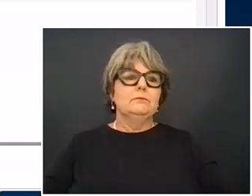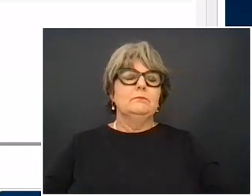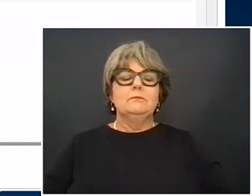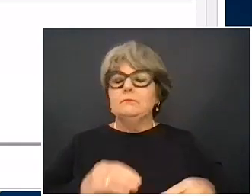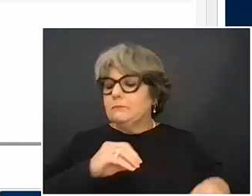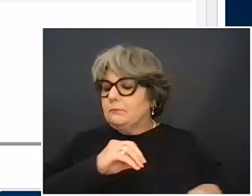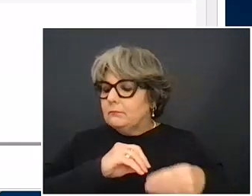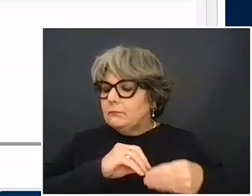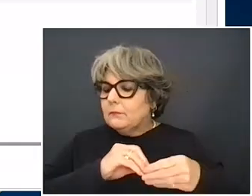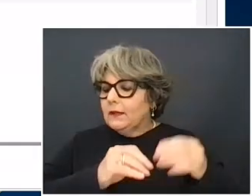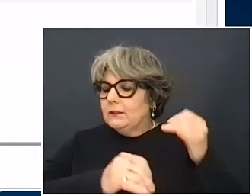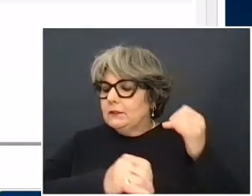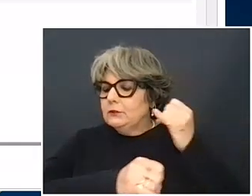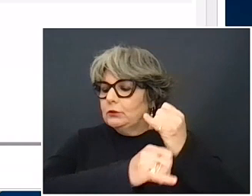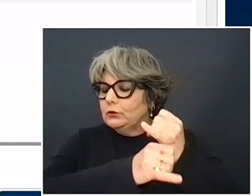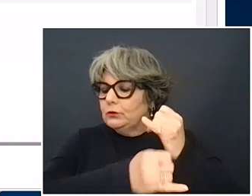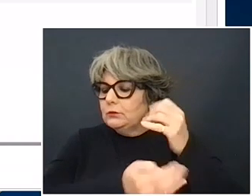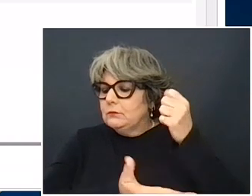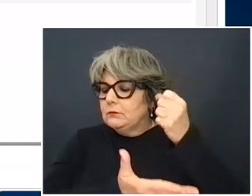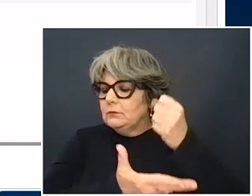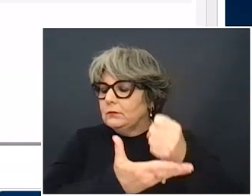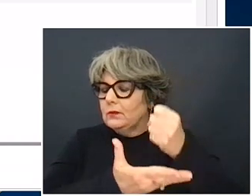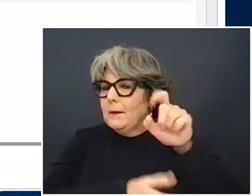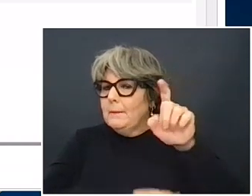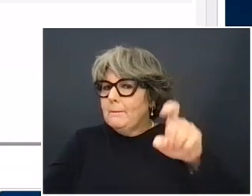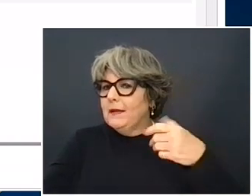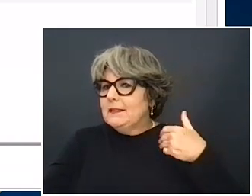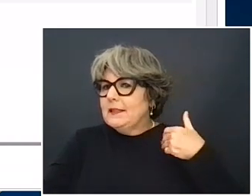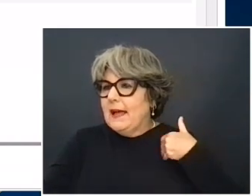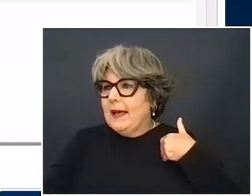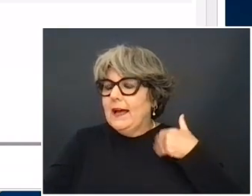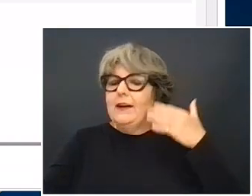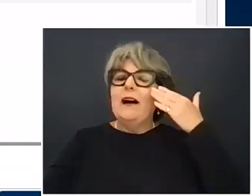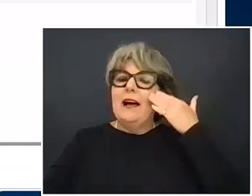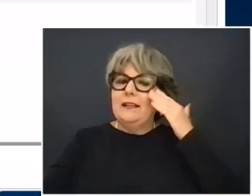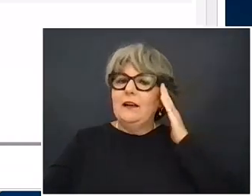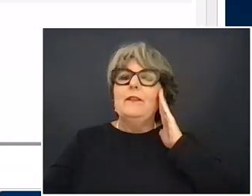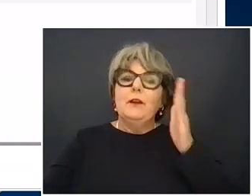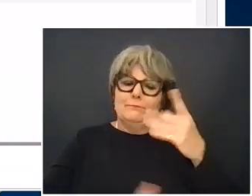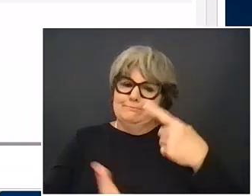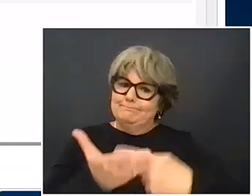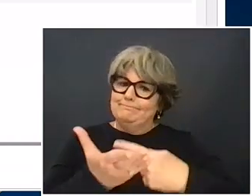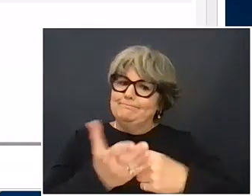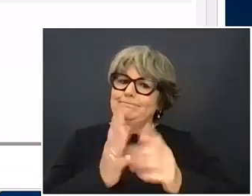agencies must have. And I know there's going to be a lot of discussions here. But basically, you know,